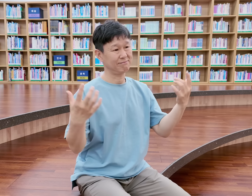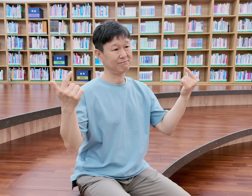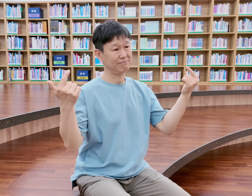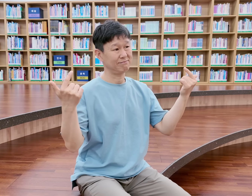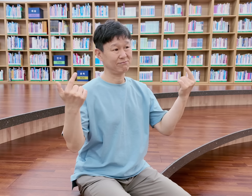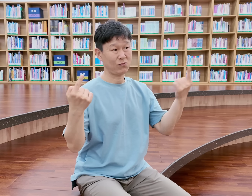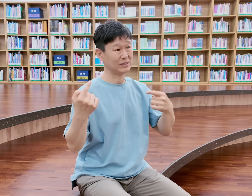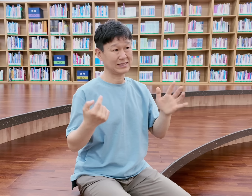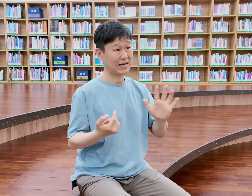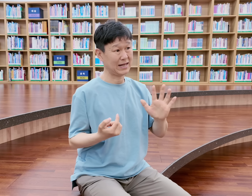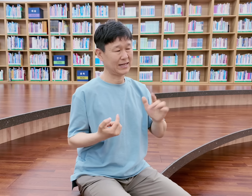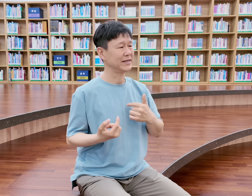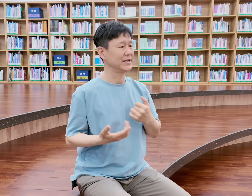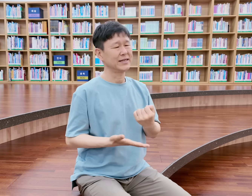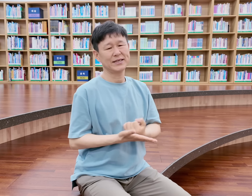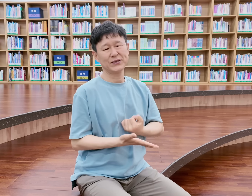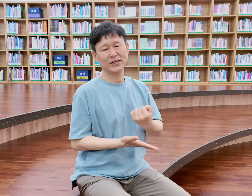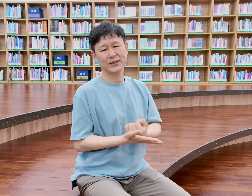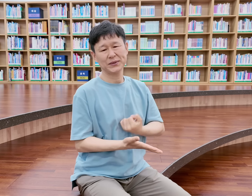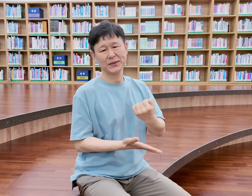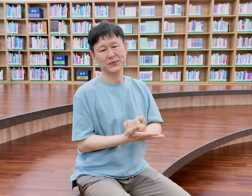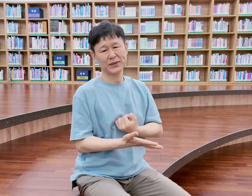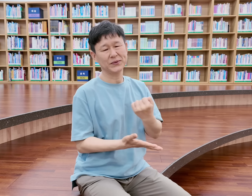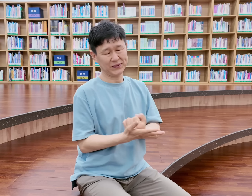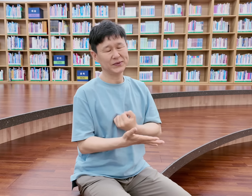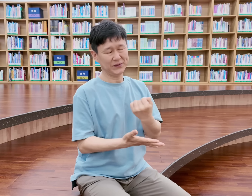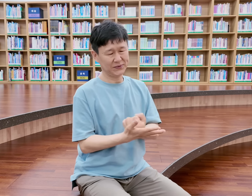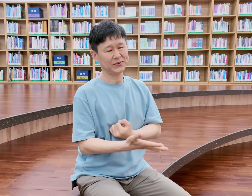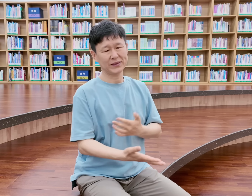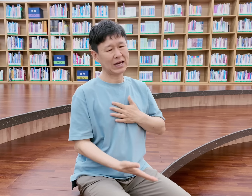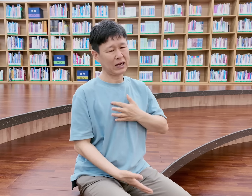I'll be sad if you don't come. LOL